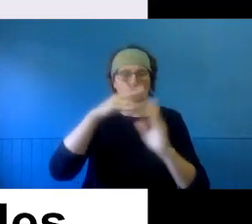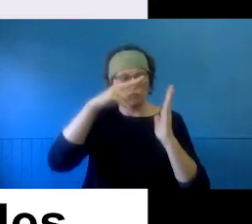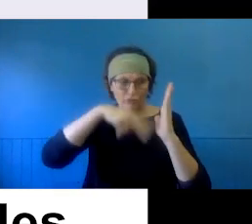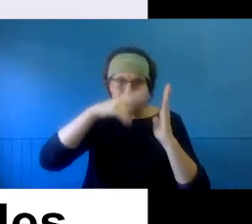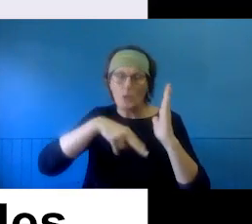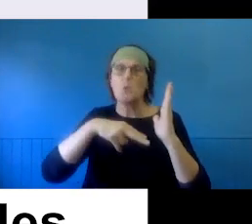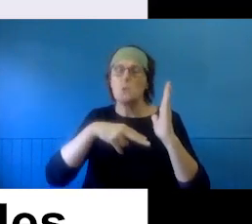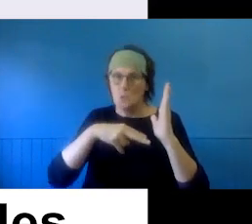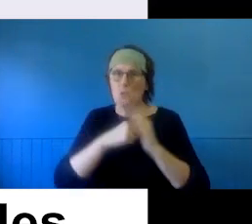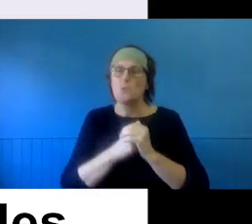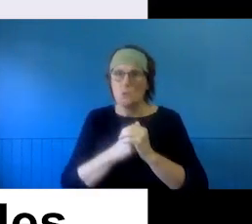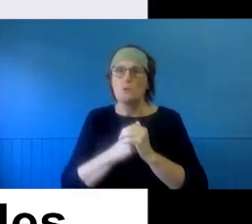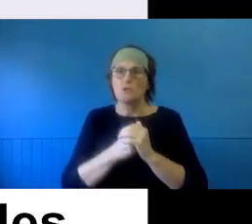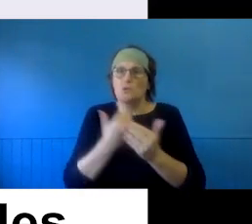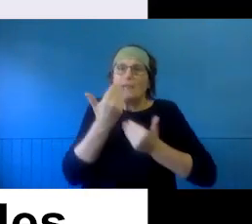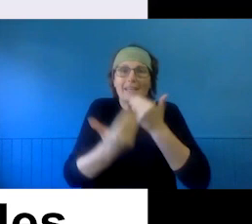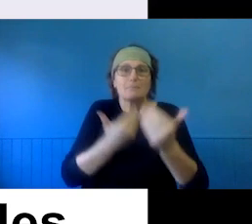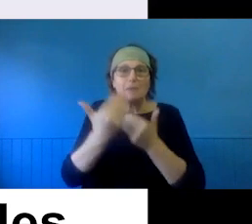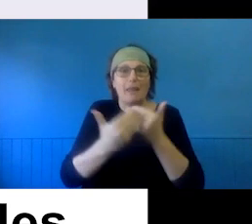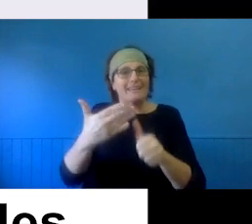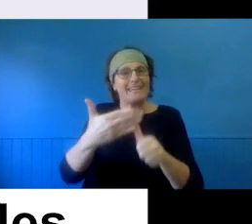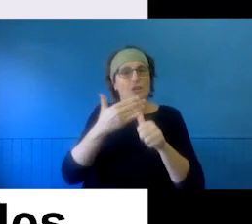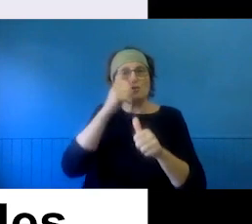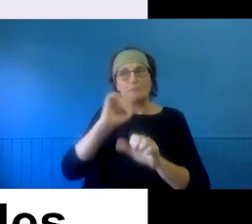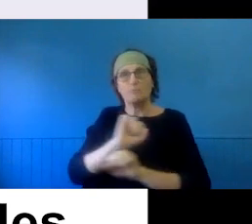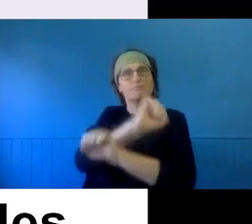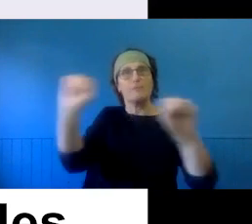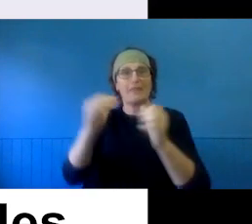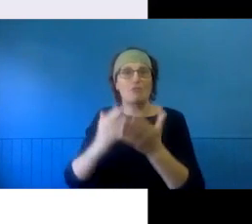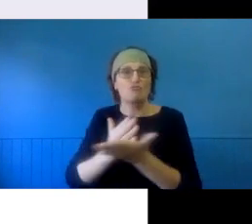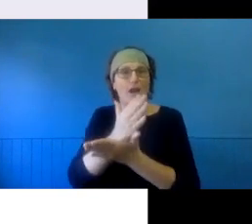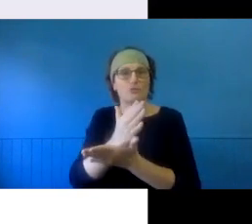terms of an articulation of Indigenous people's rights to their